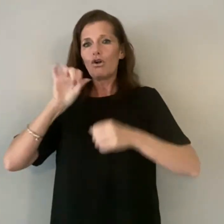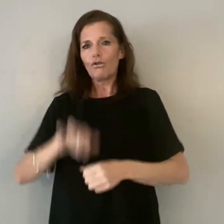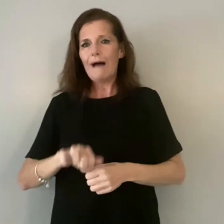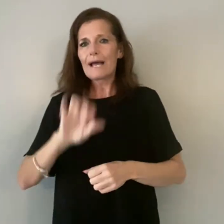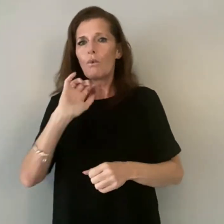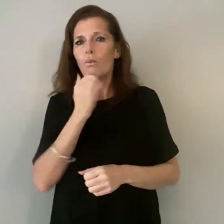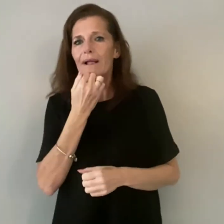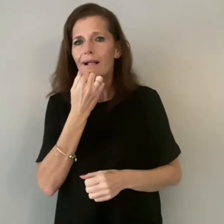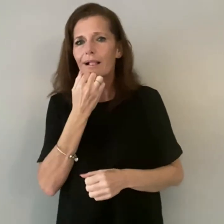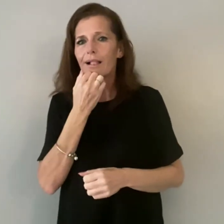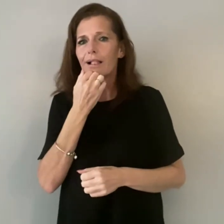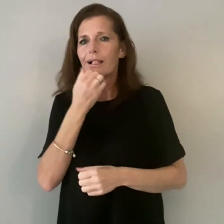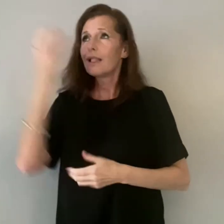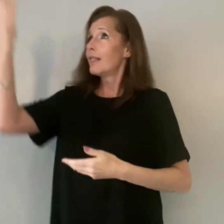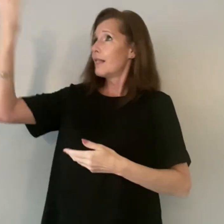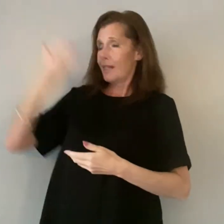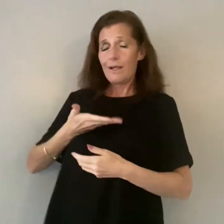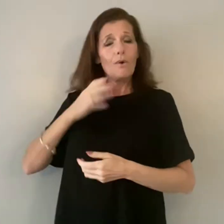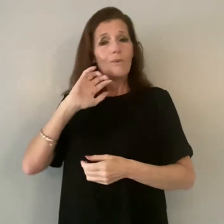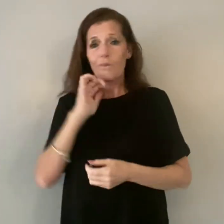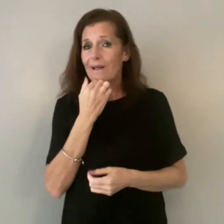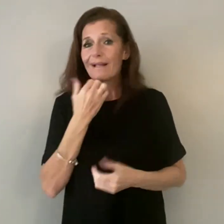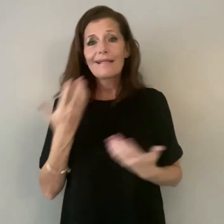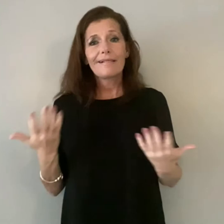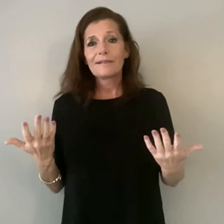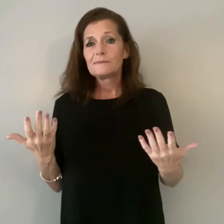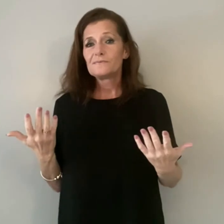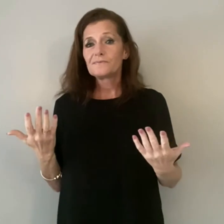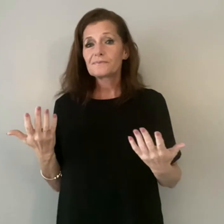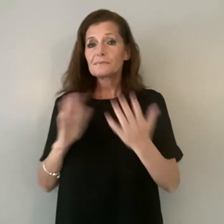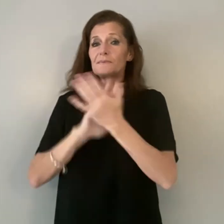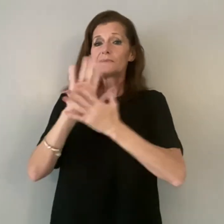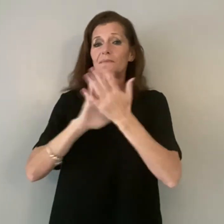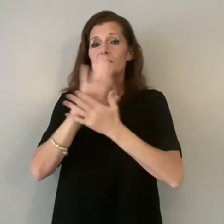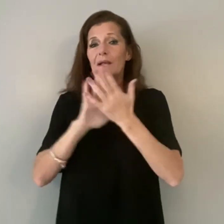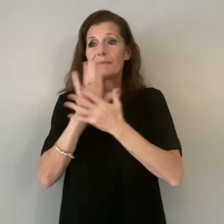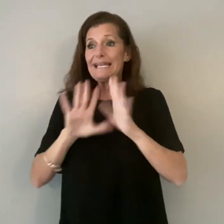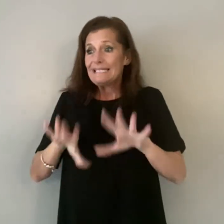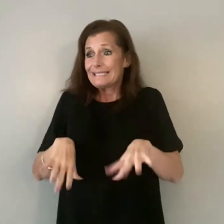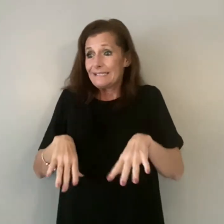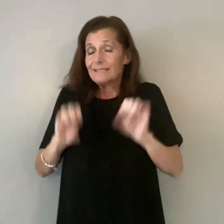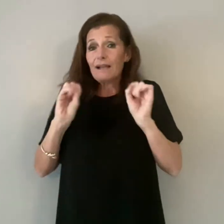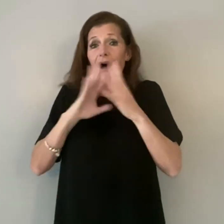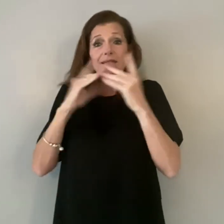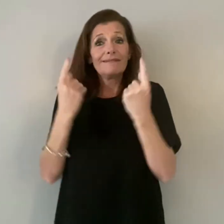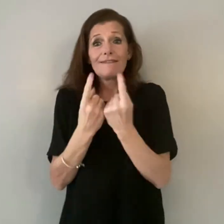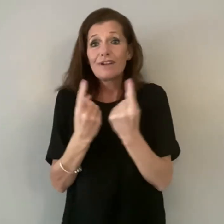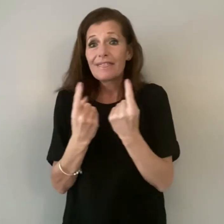You cannot but get it right, level of organizational level. So if you, it's the beginning of everything